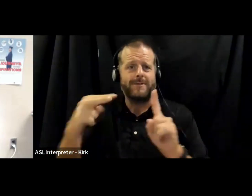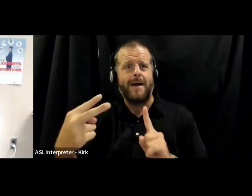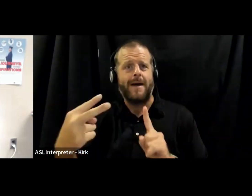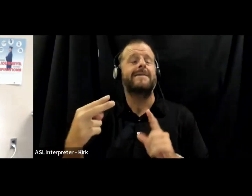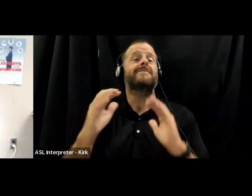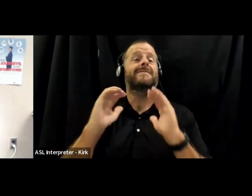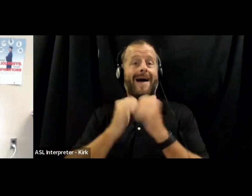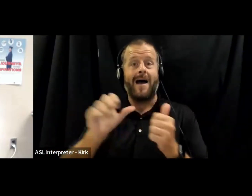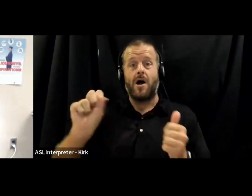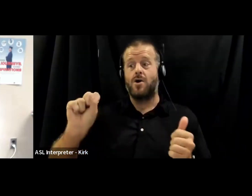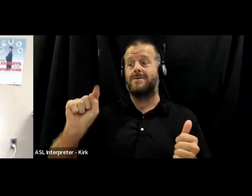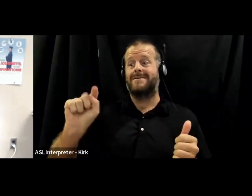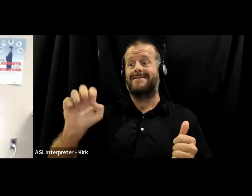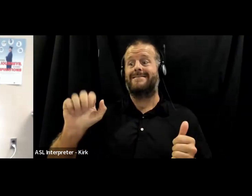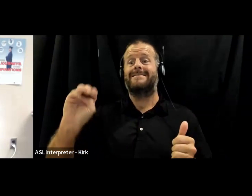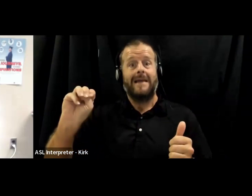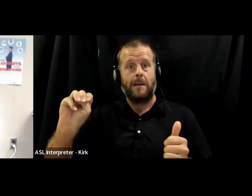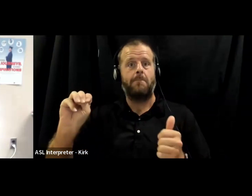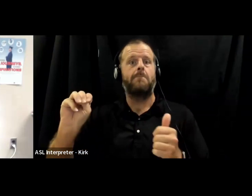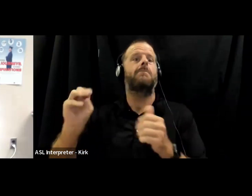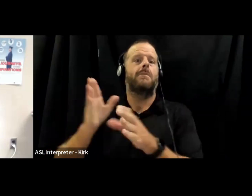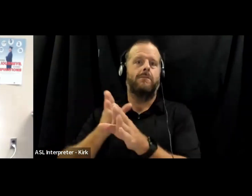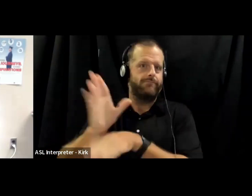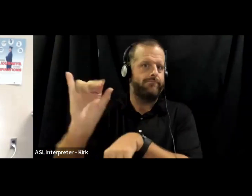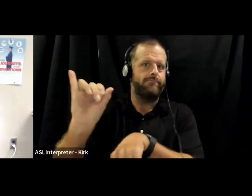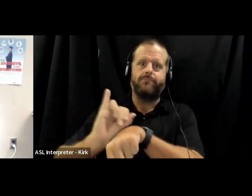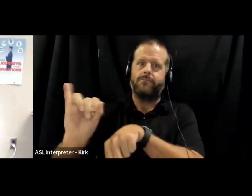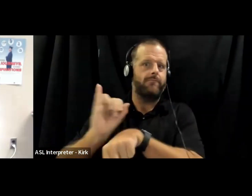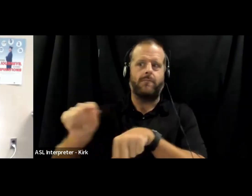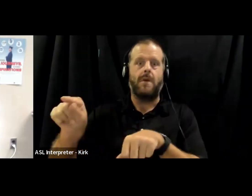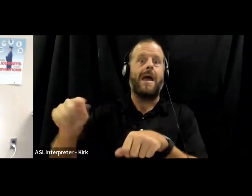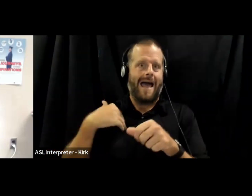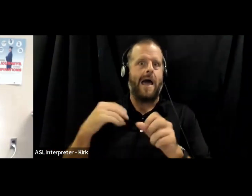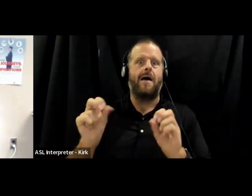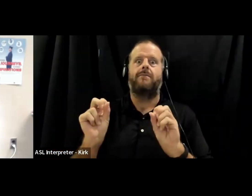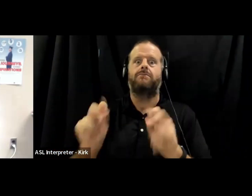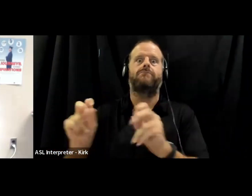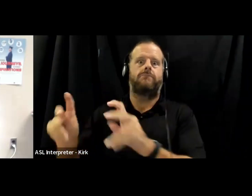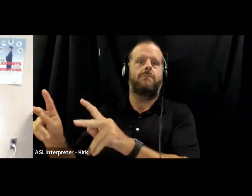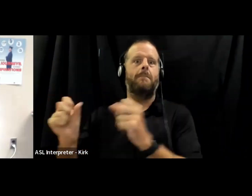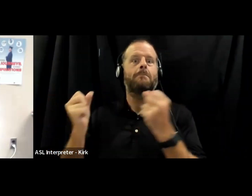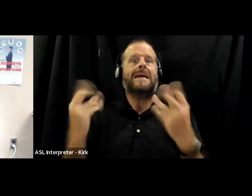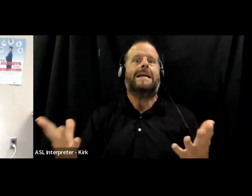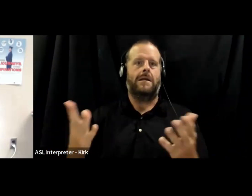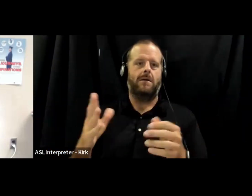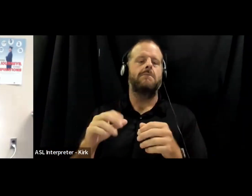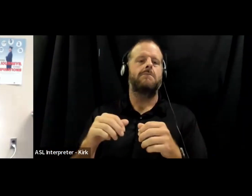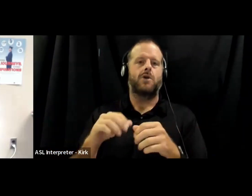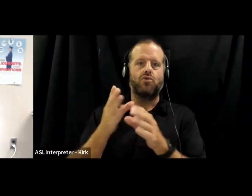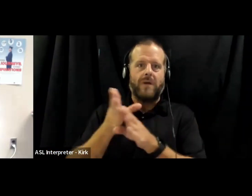the STEAM industry, this sector has tremendous career potential and opportunities for people